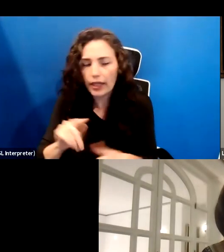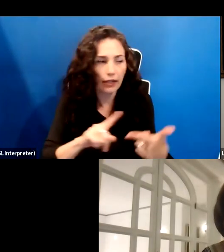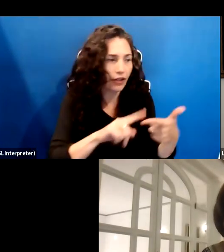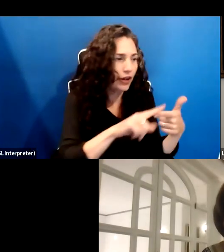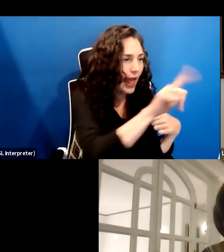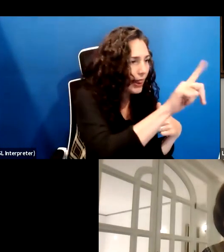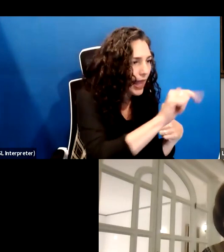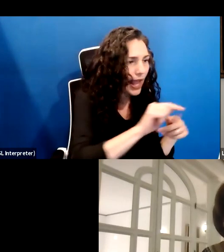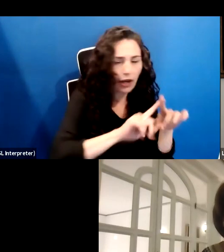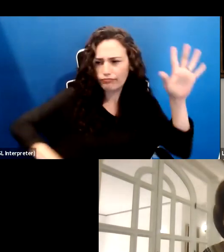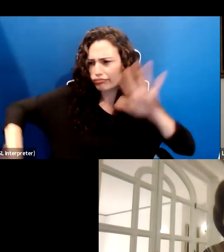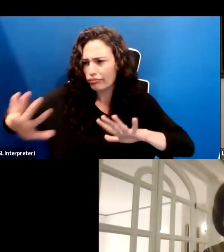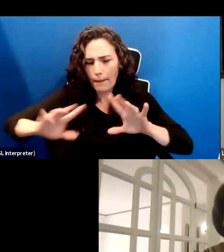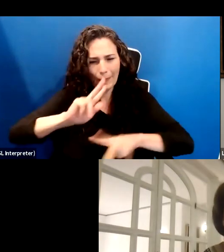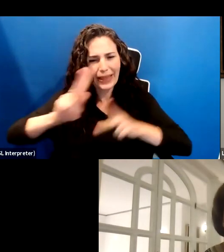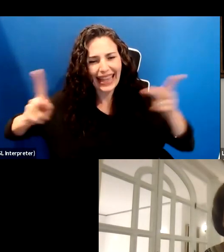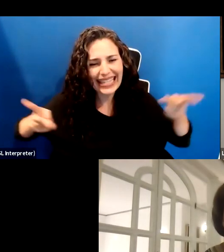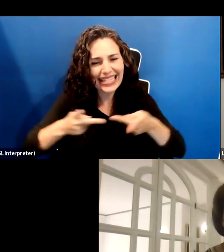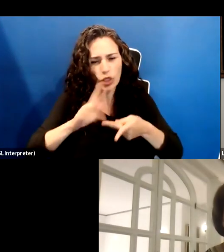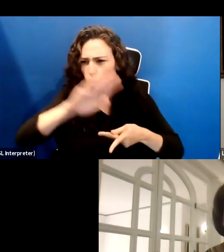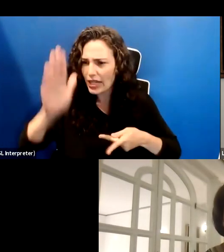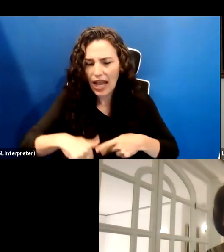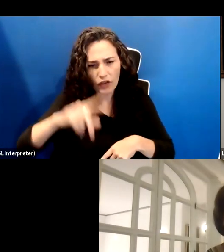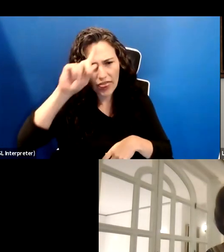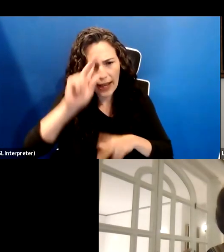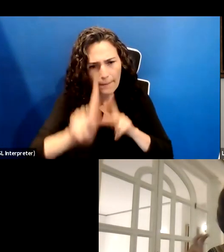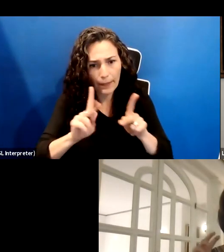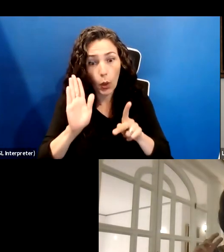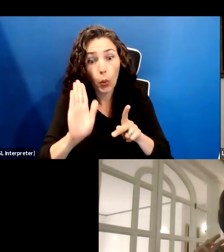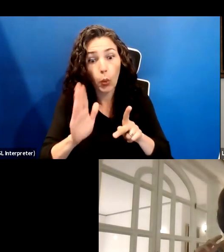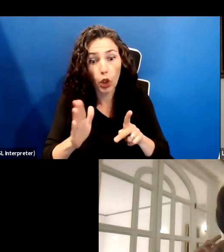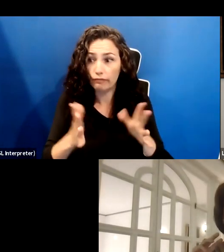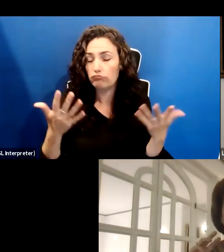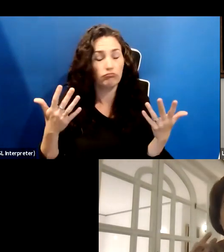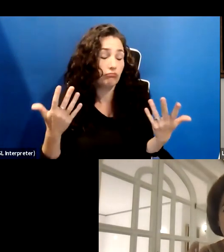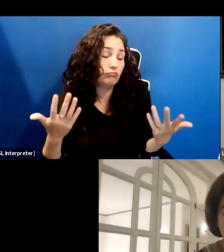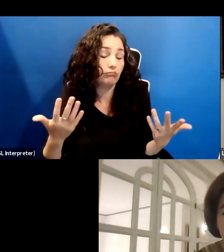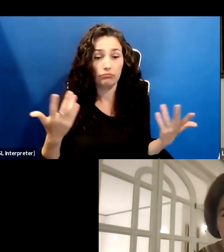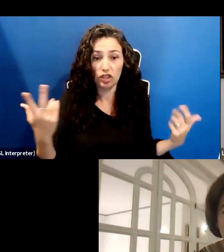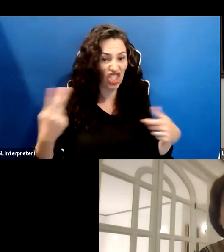places where you'd never think that people would sort of join a group